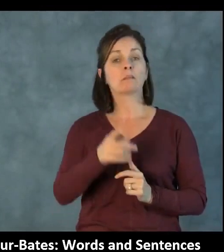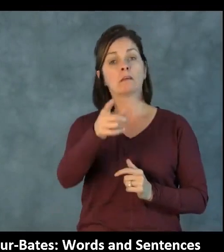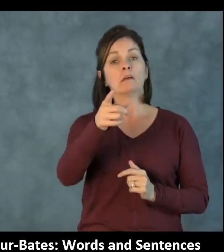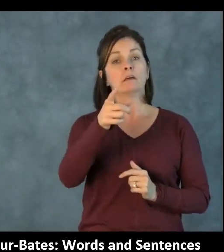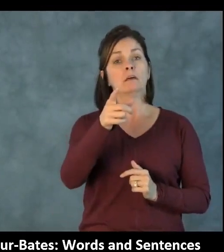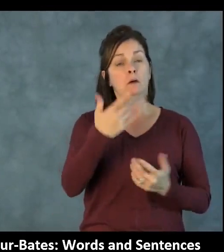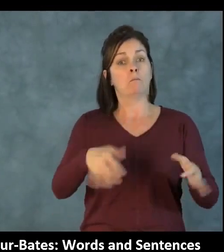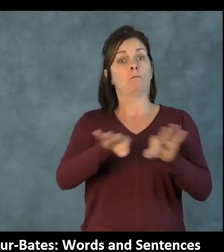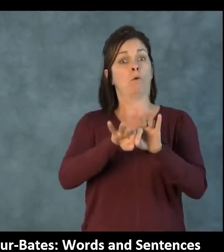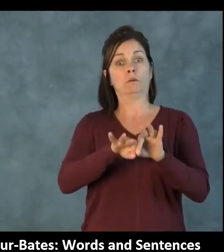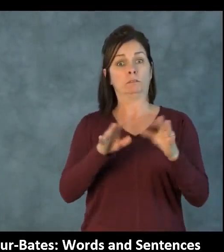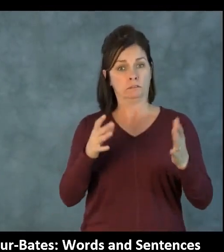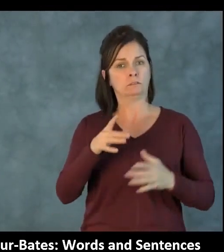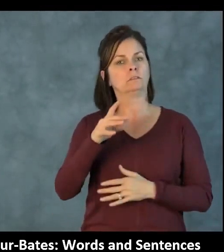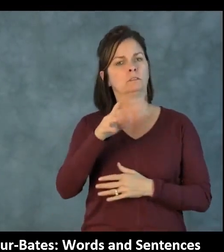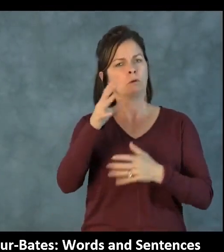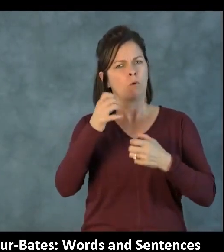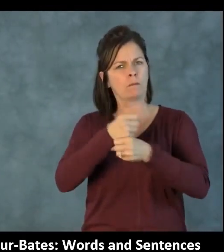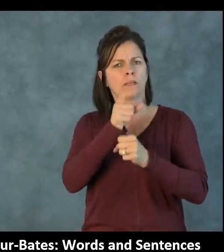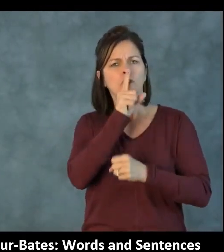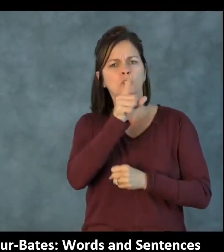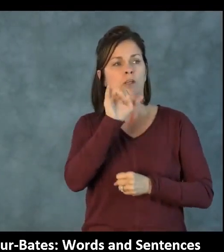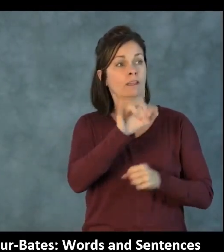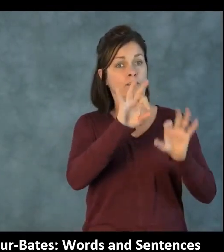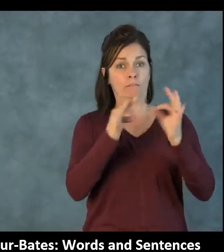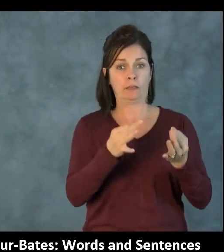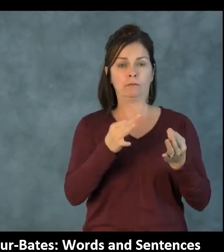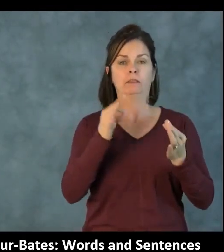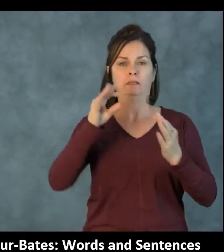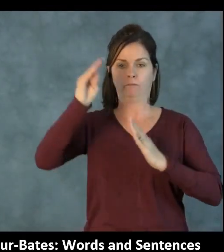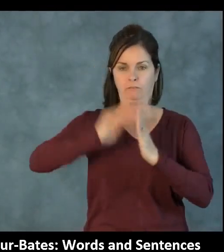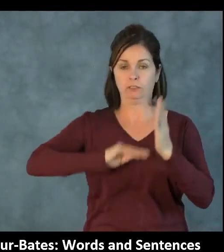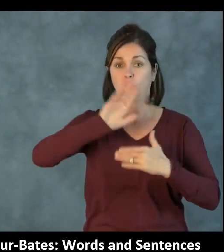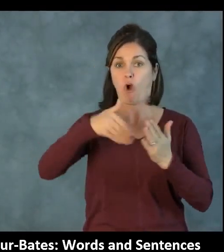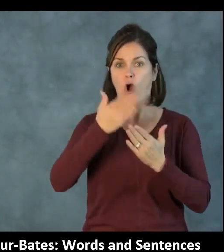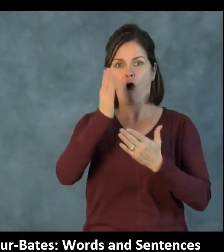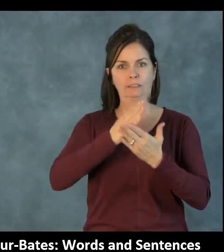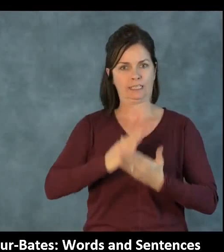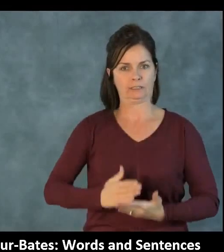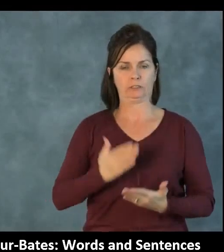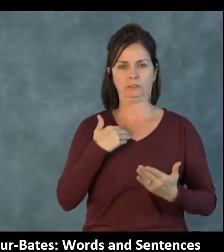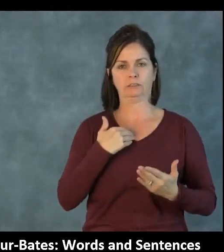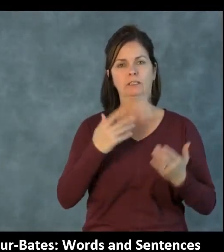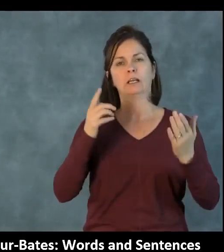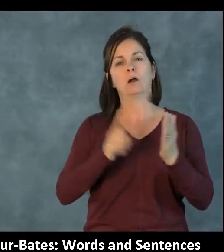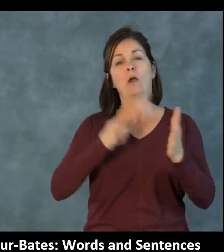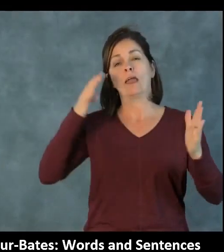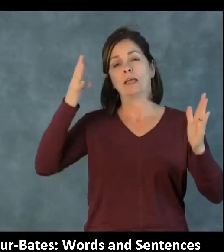that the family actually completes all the sections. Occasionally, in a large section, a family might think,